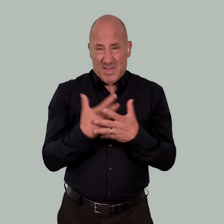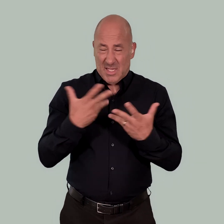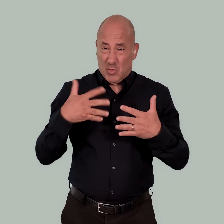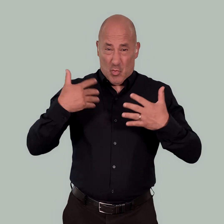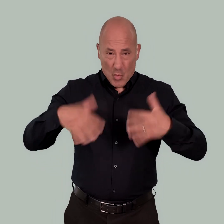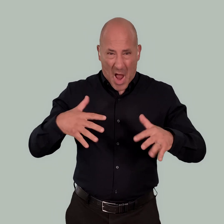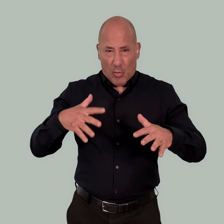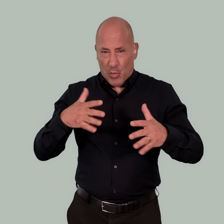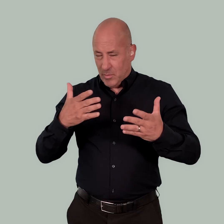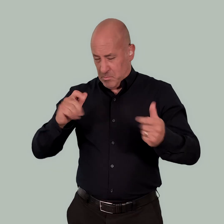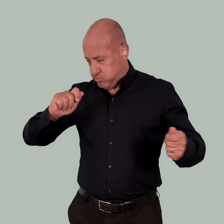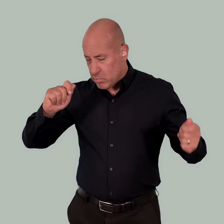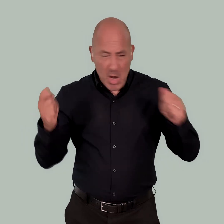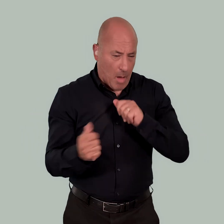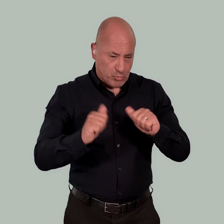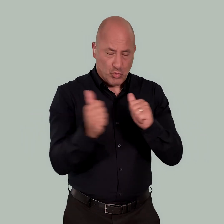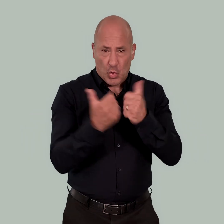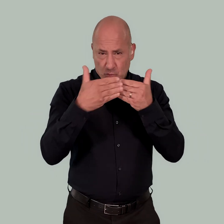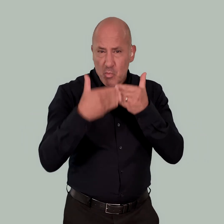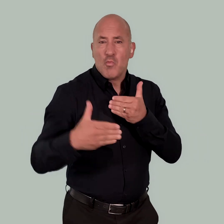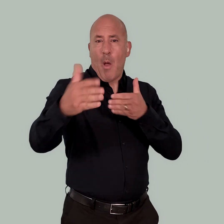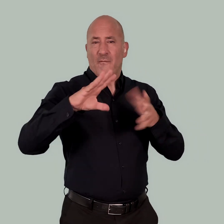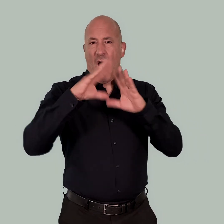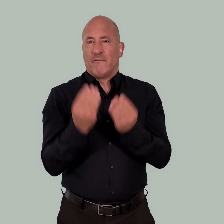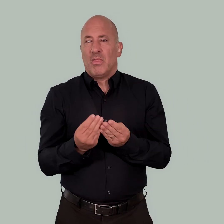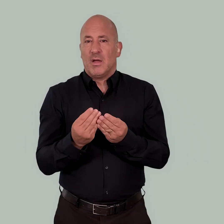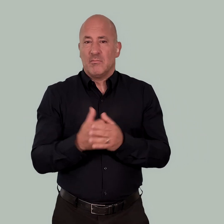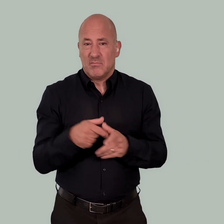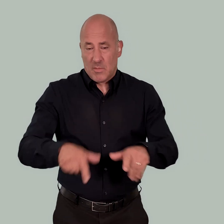Fundamental and far-reaching reform is needed.